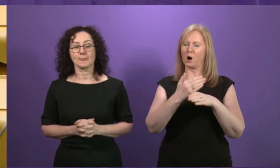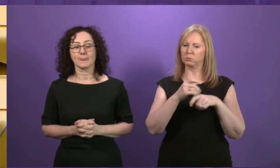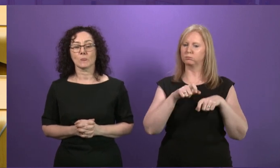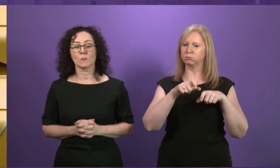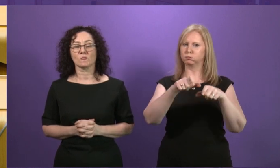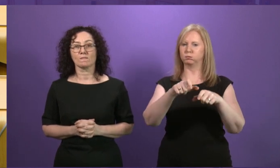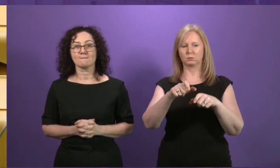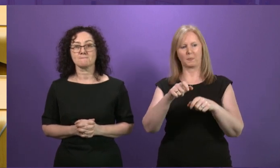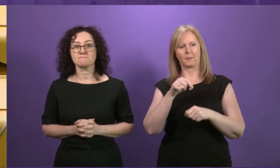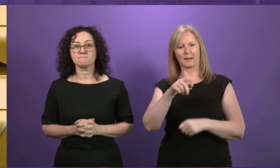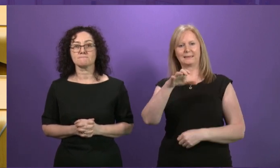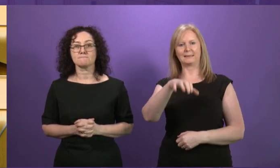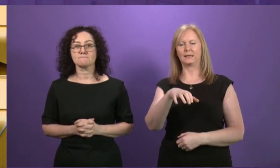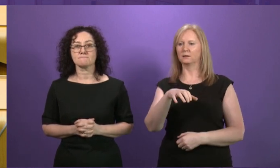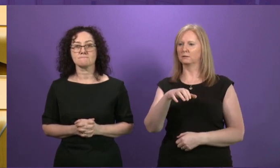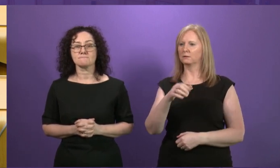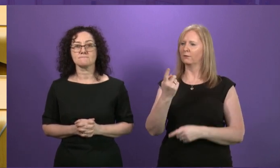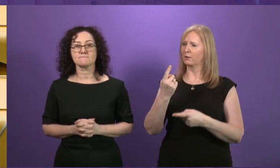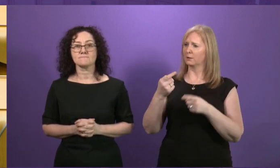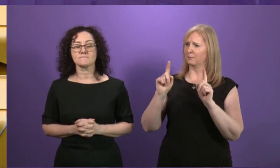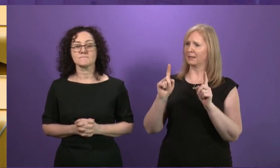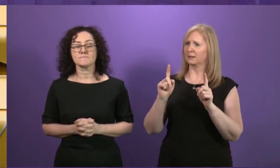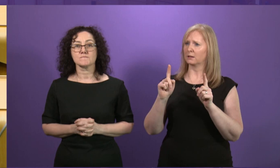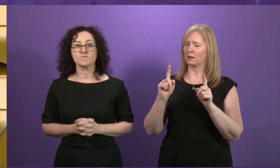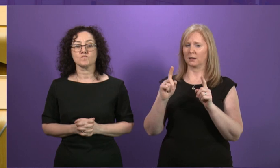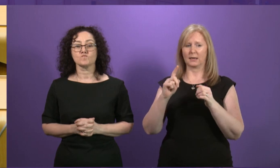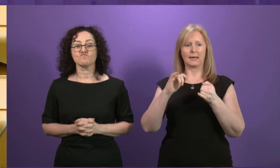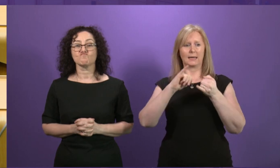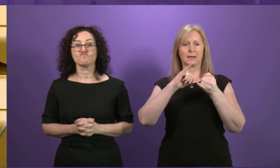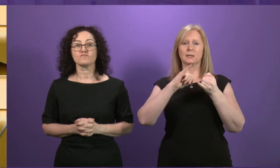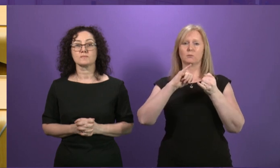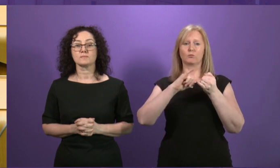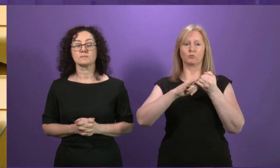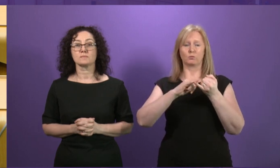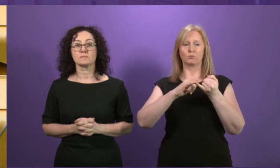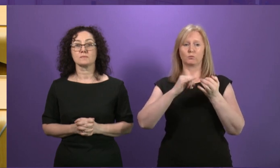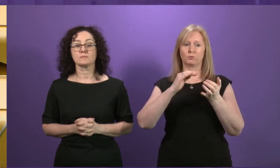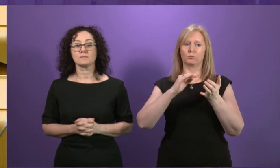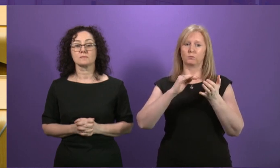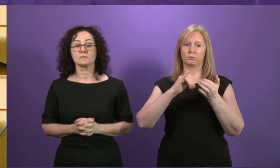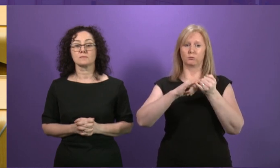I stress that, if the Springburn works was to win the ScotRail 170 class train tender—work